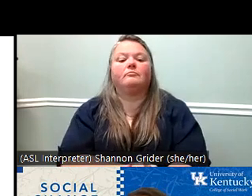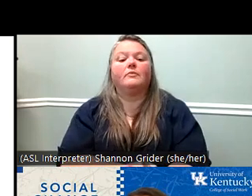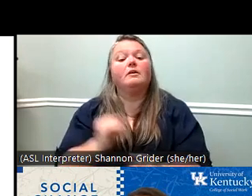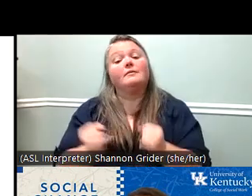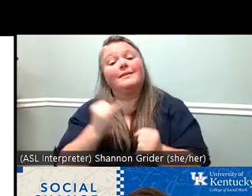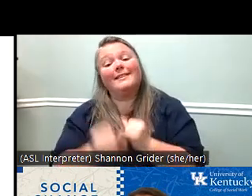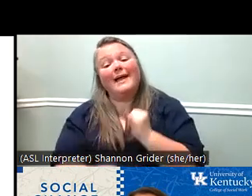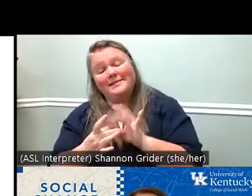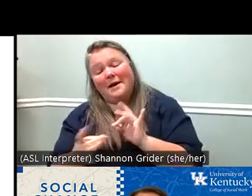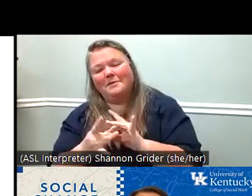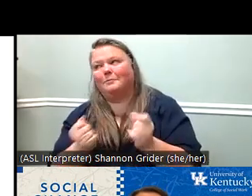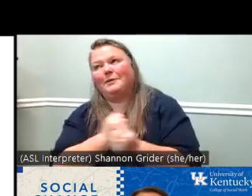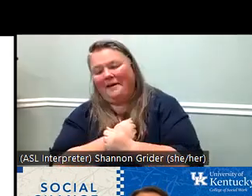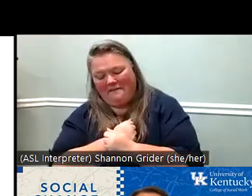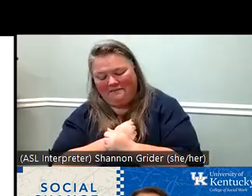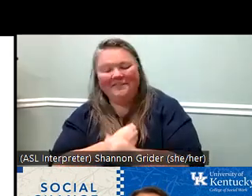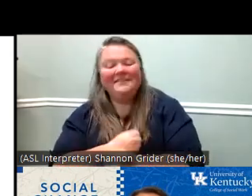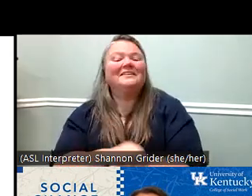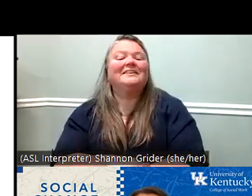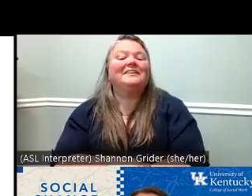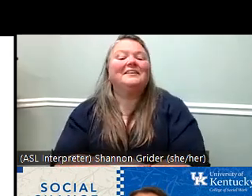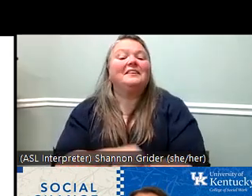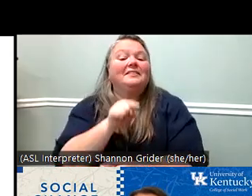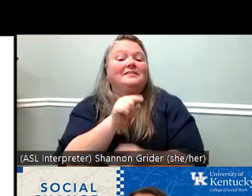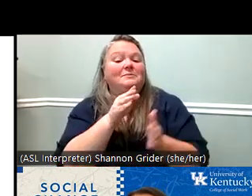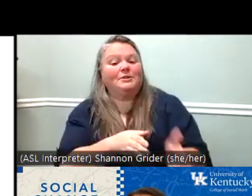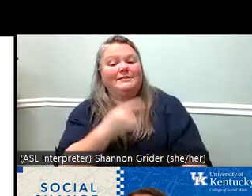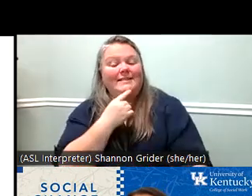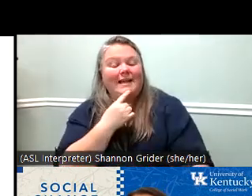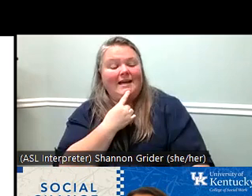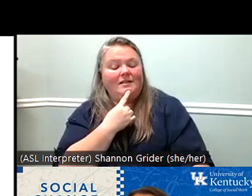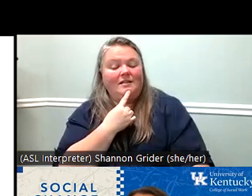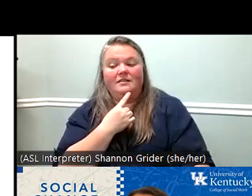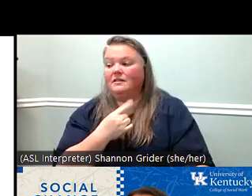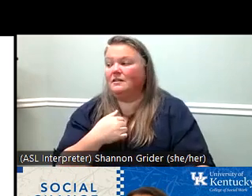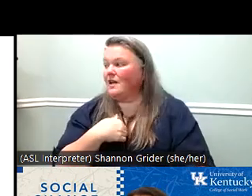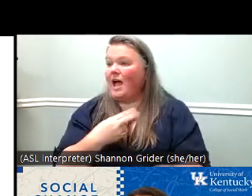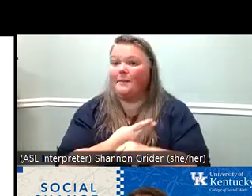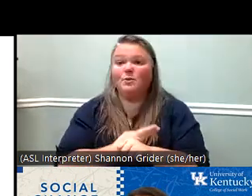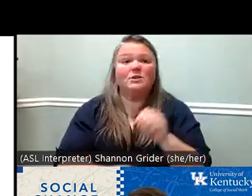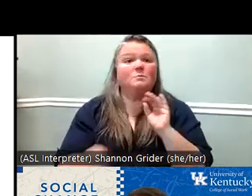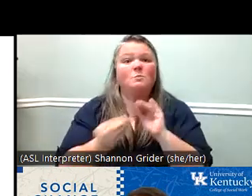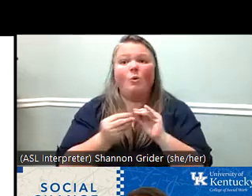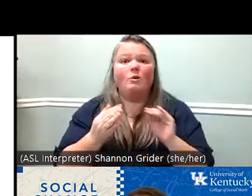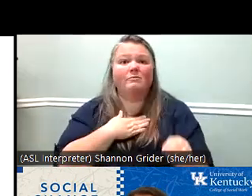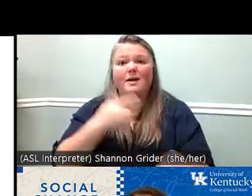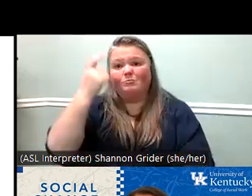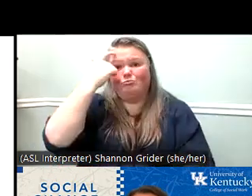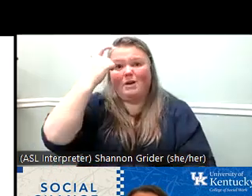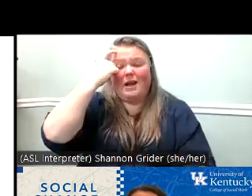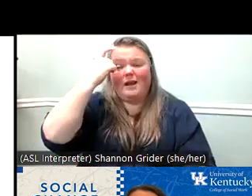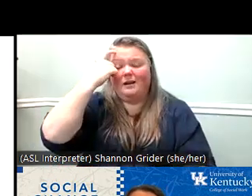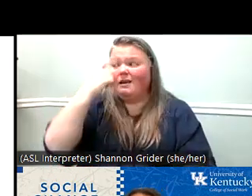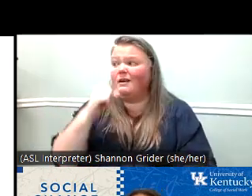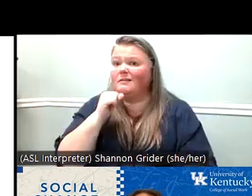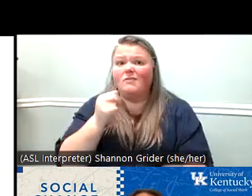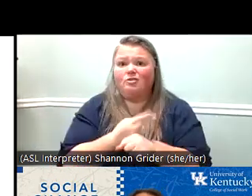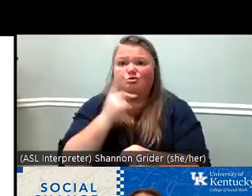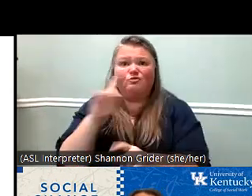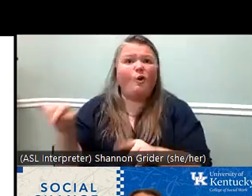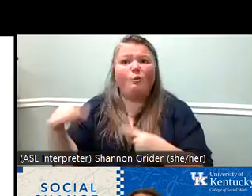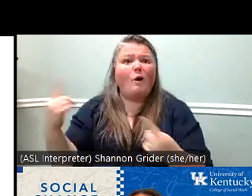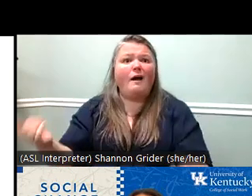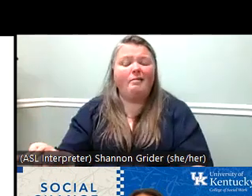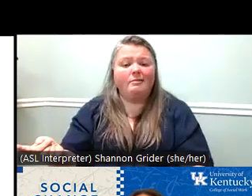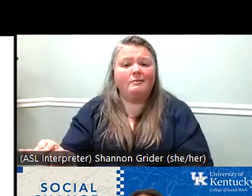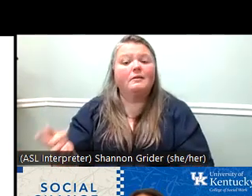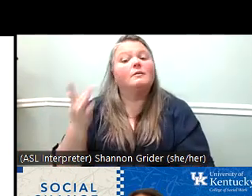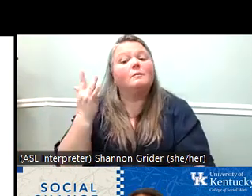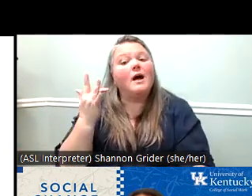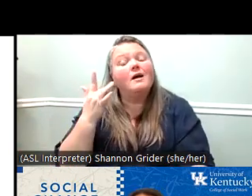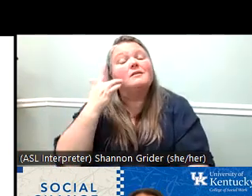EXERCISE, AND THOSE PERSONS REALLY LIKED THE IDEA OF POPPING A NEGATIVE THOUGHT BUBBLE, SO THEY LIKED THE INTERVENTION, THE MENTAL HEALTH INTERVENTION THAT WE USED,